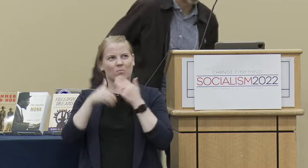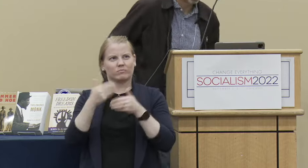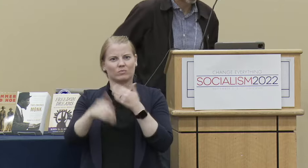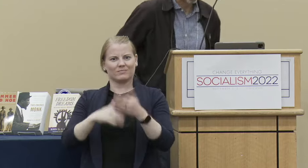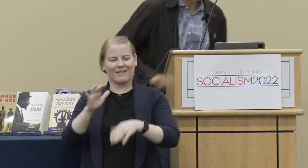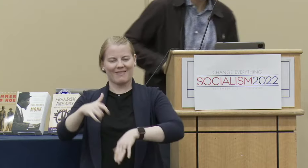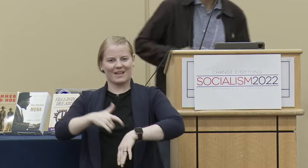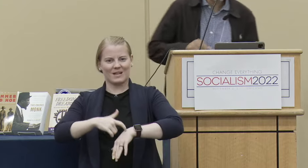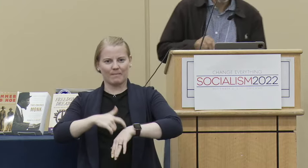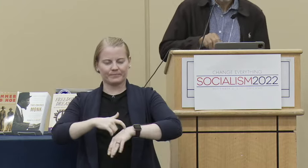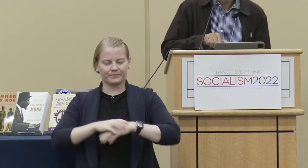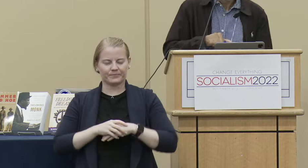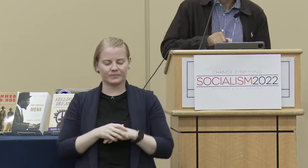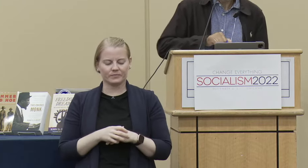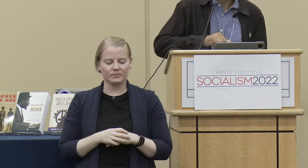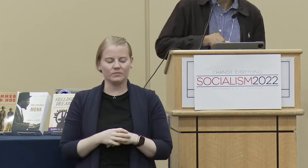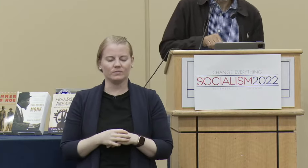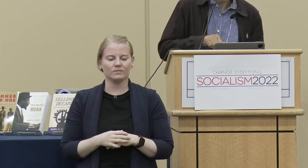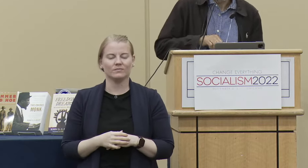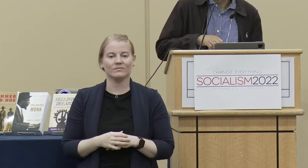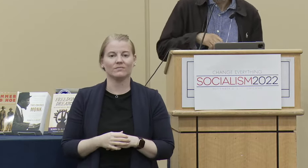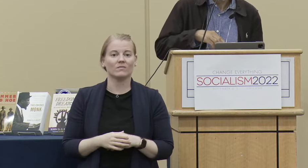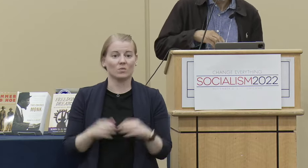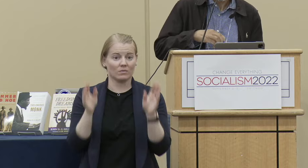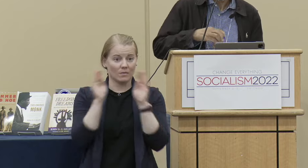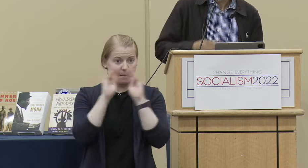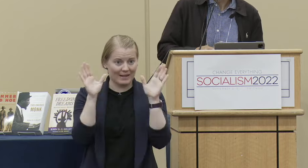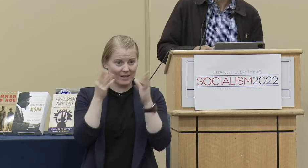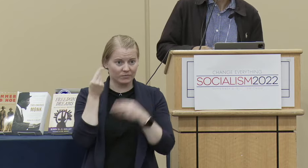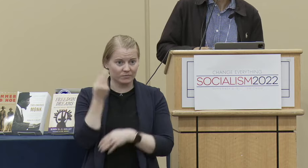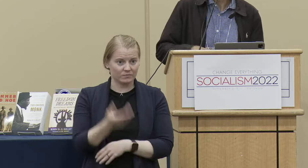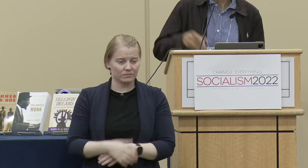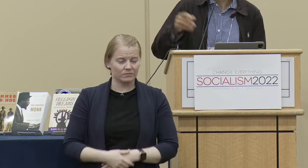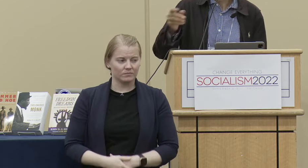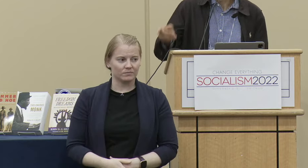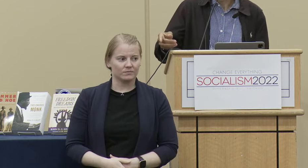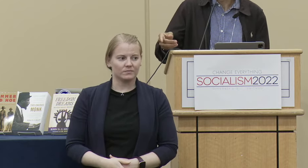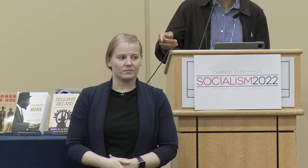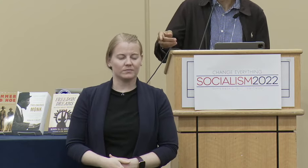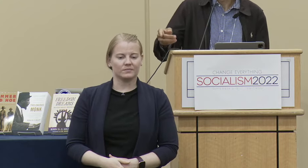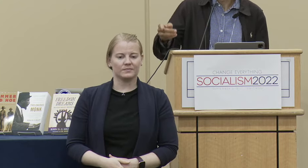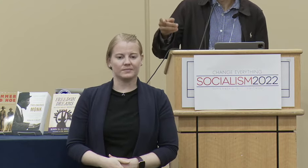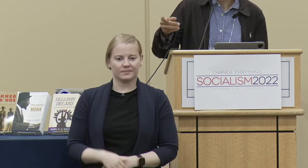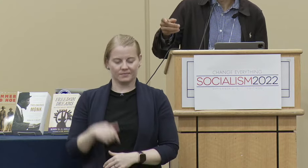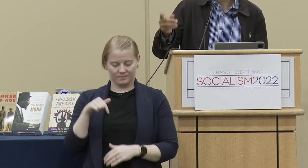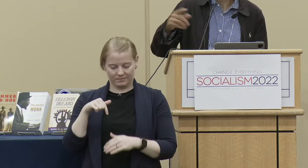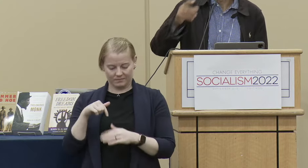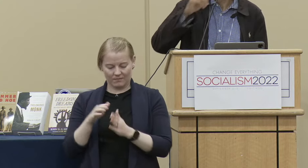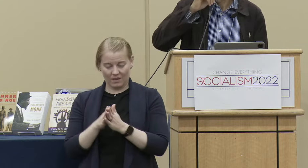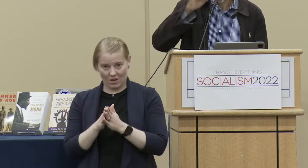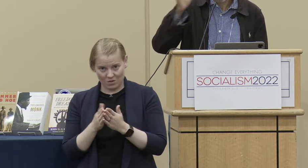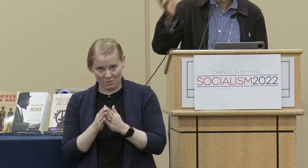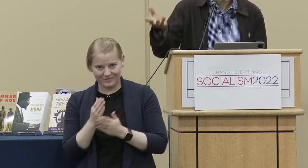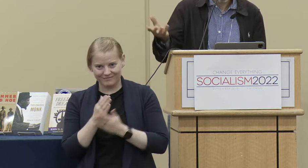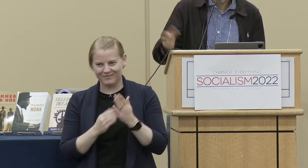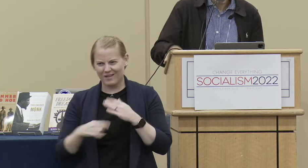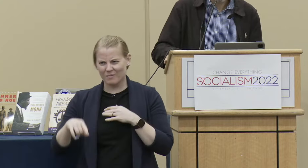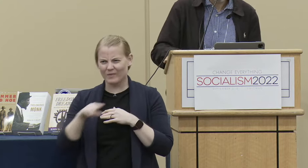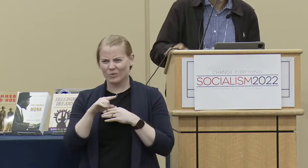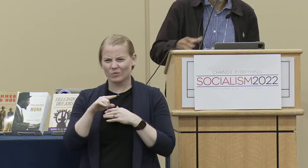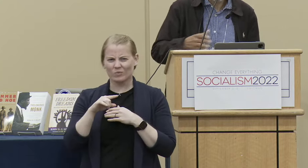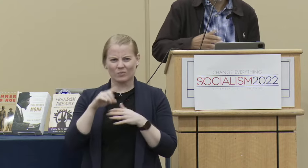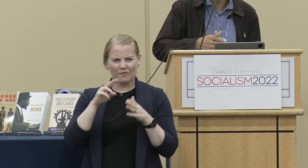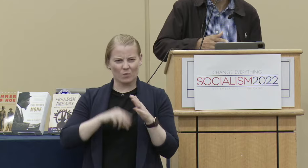was thinking at the time . So, just to be clear , in the